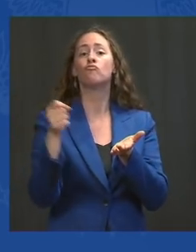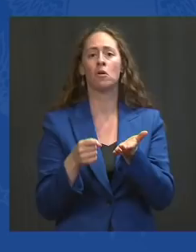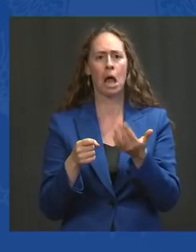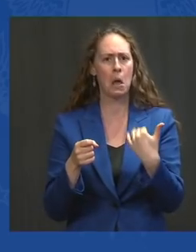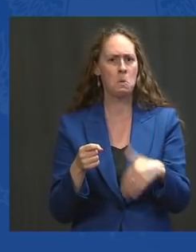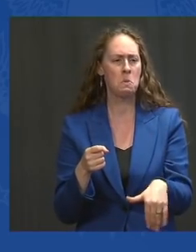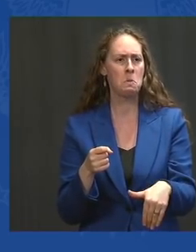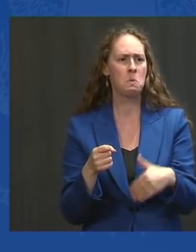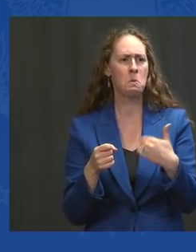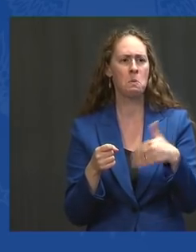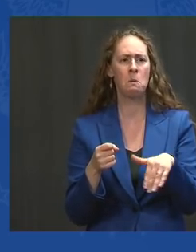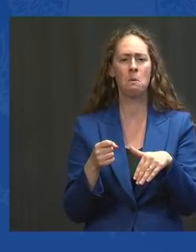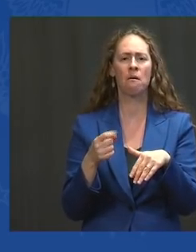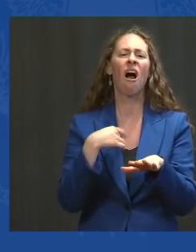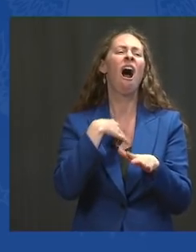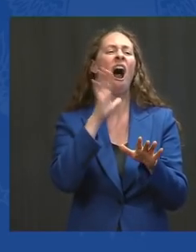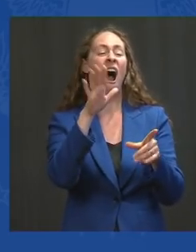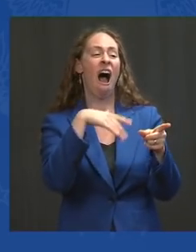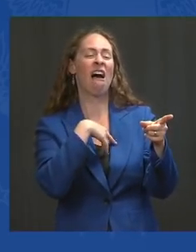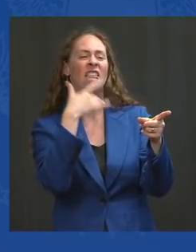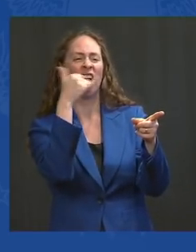who are going to vote for the other guy or other woman."